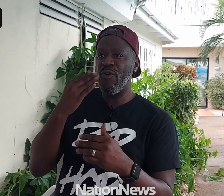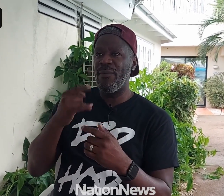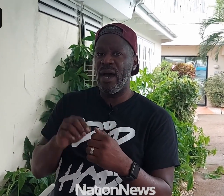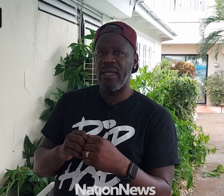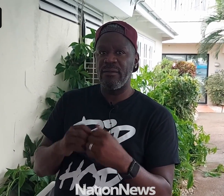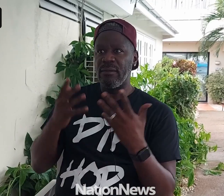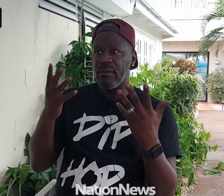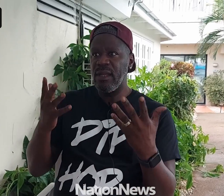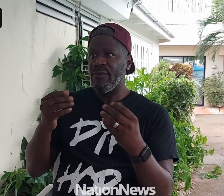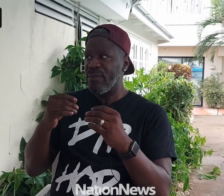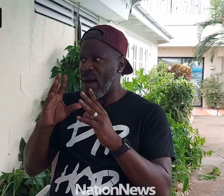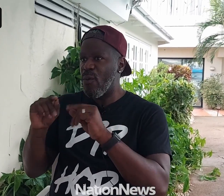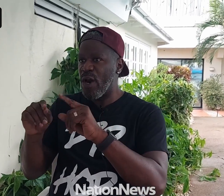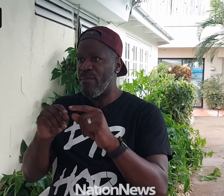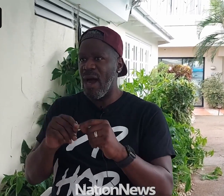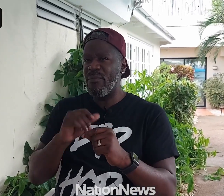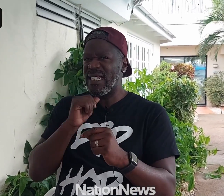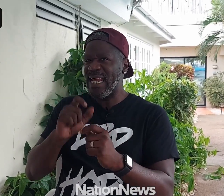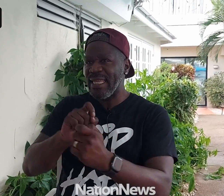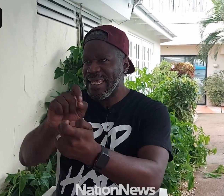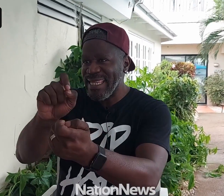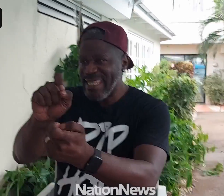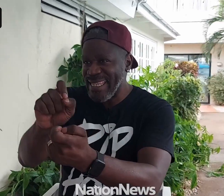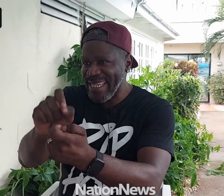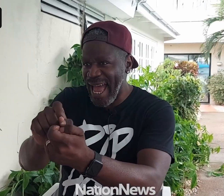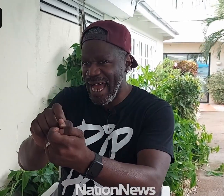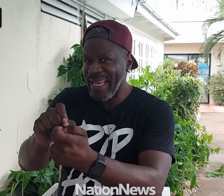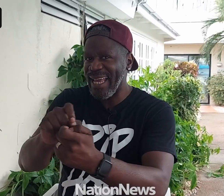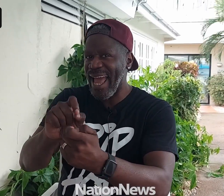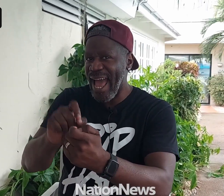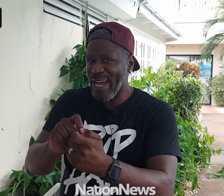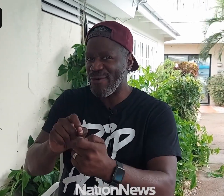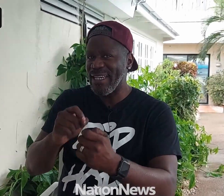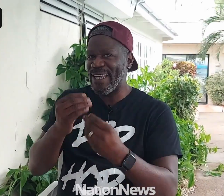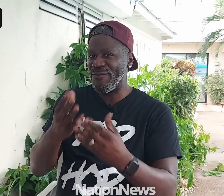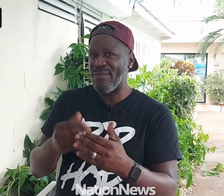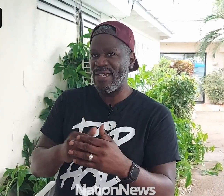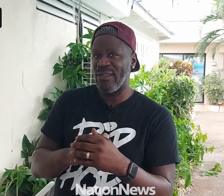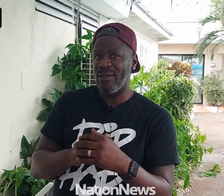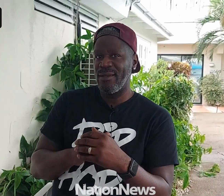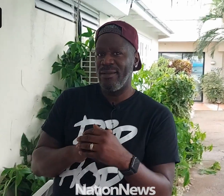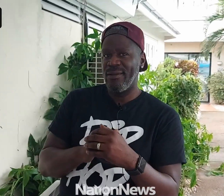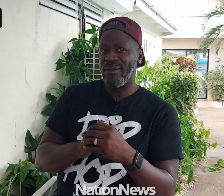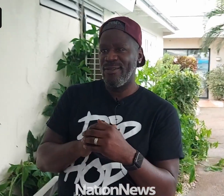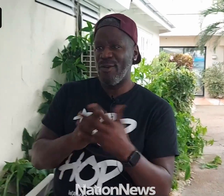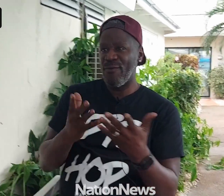know about it everything by word of mouth but it's not the exact accurate information so if